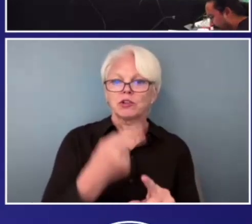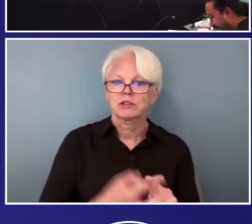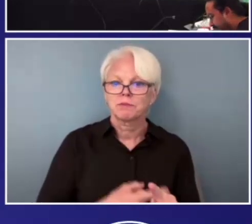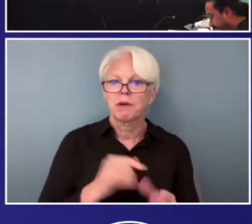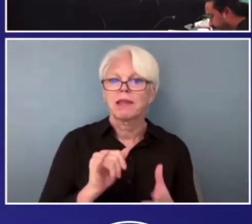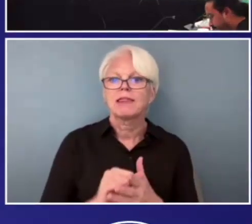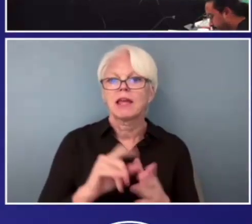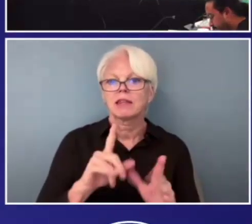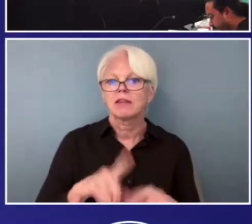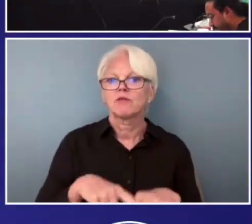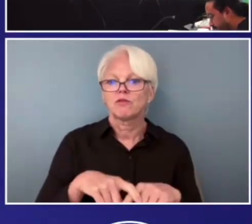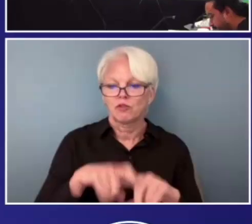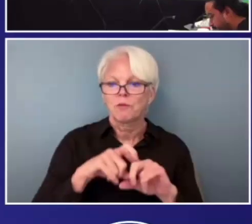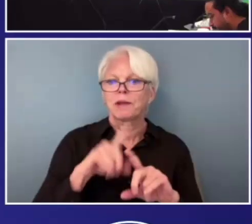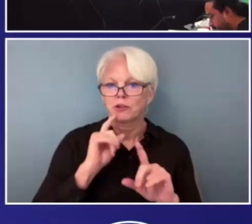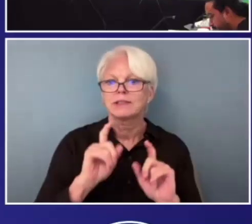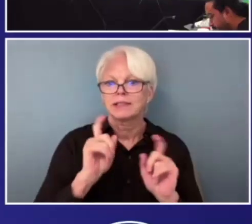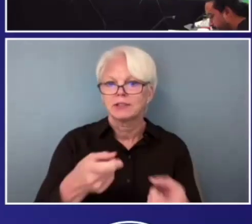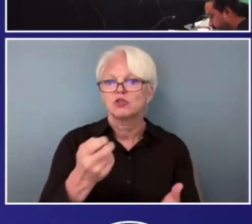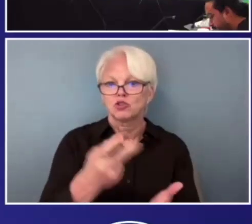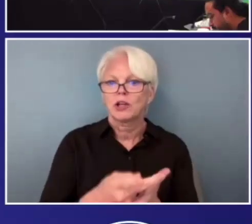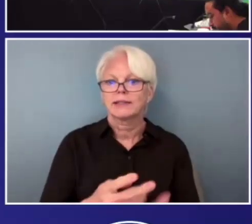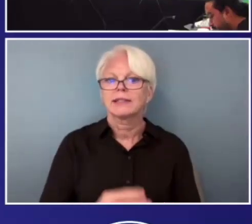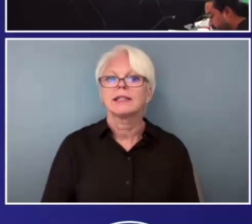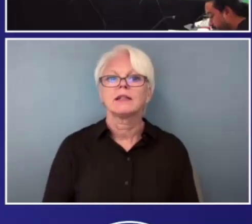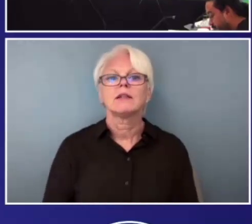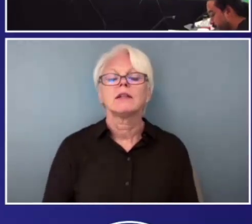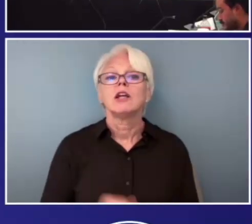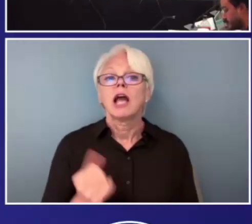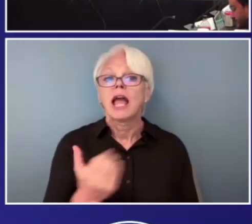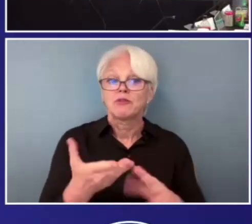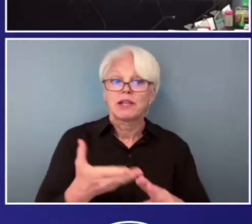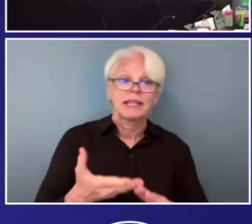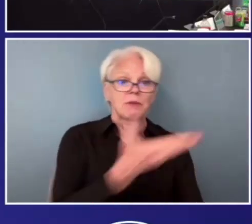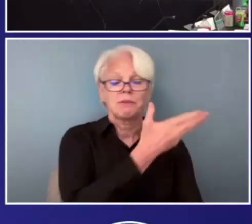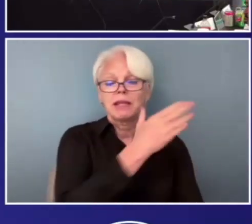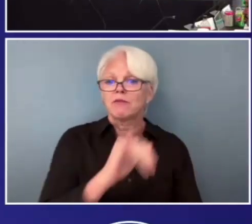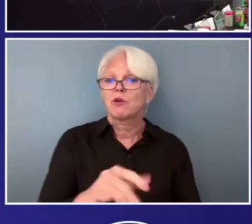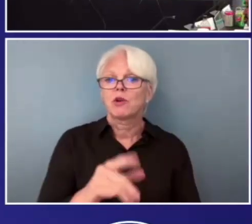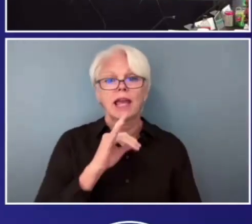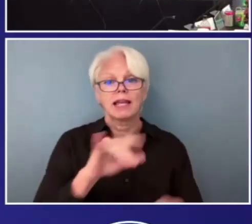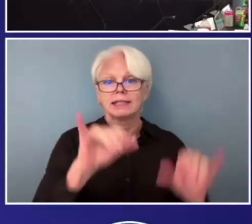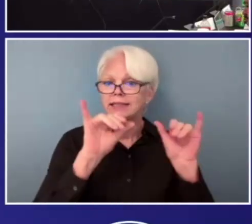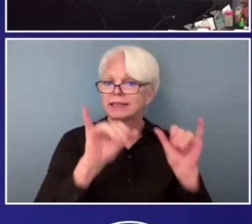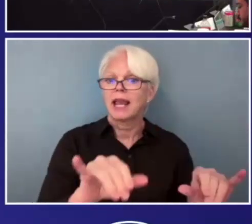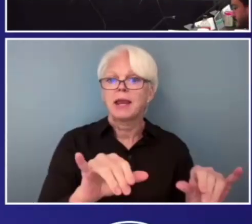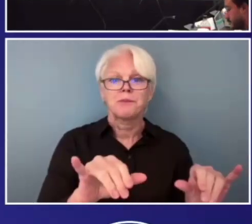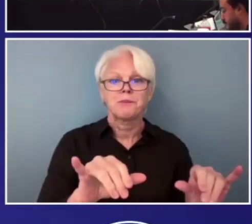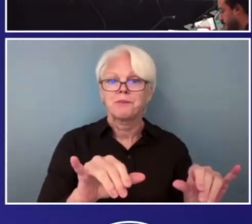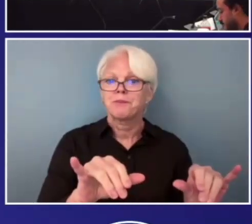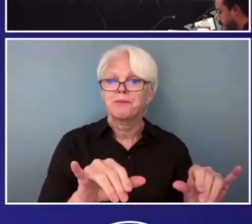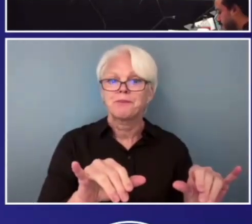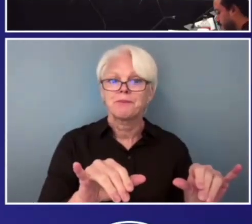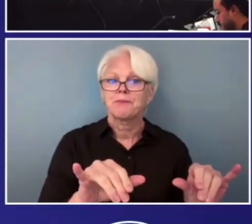is granted. So the -- everything before this is -- stays exactly as it is in the regulation.